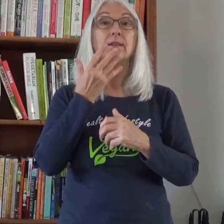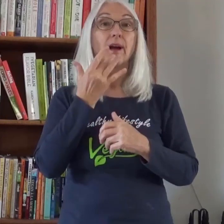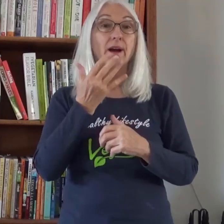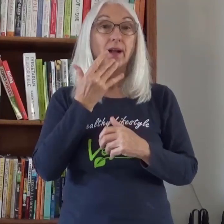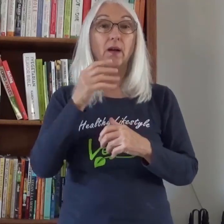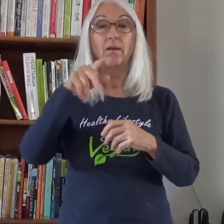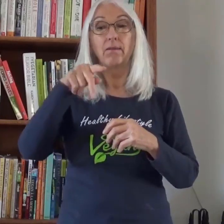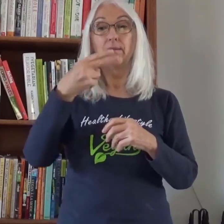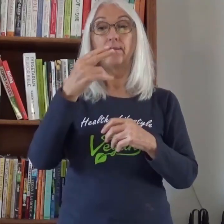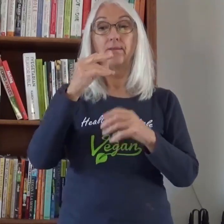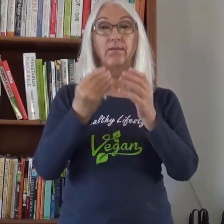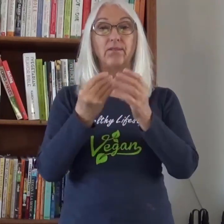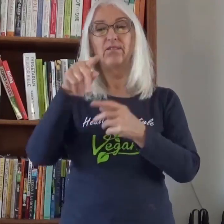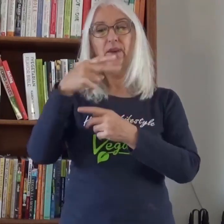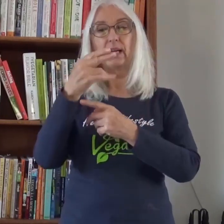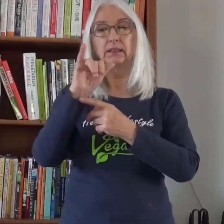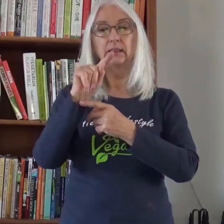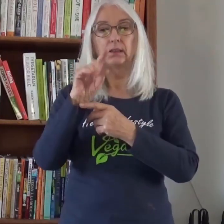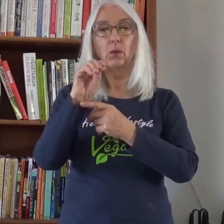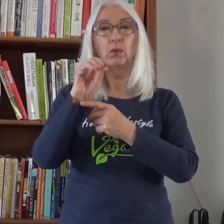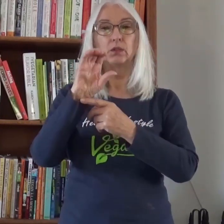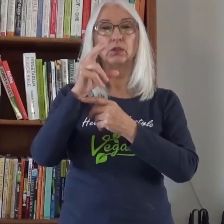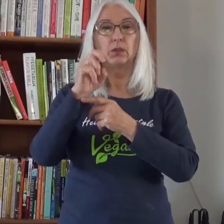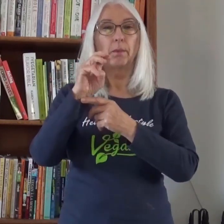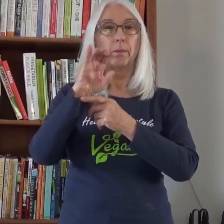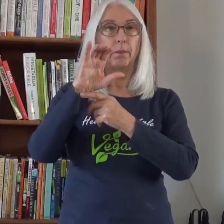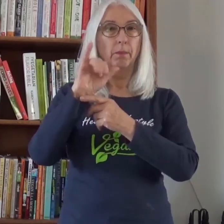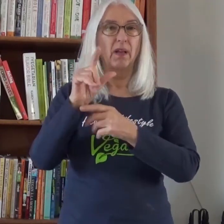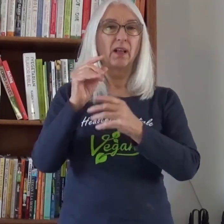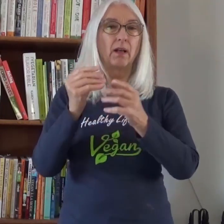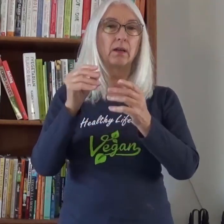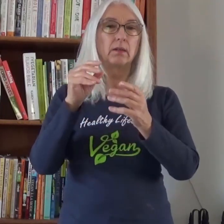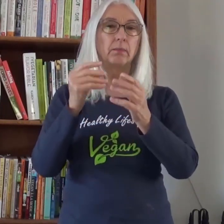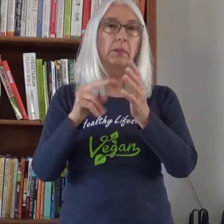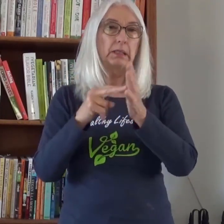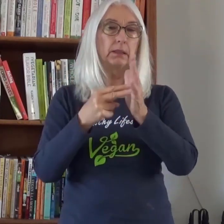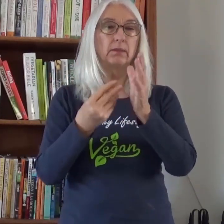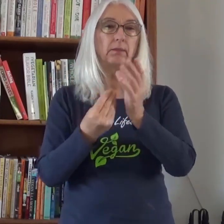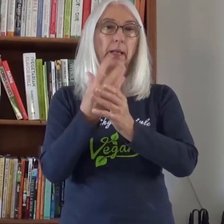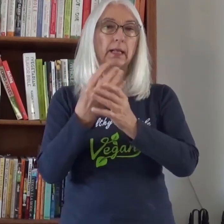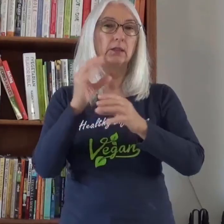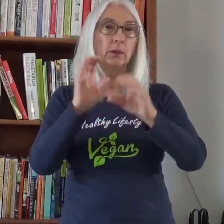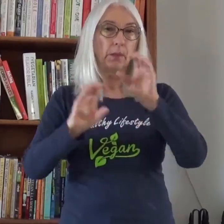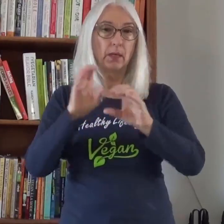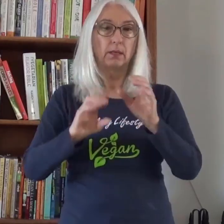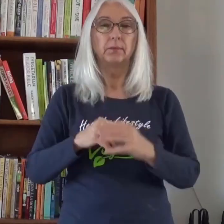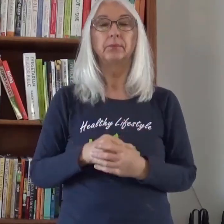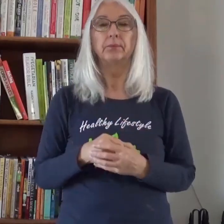colors of phytochemicals,